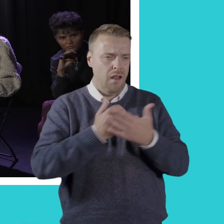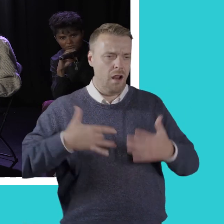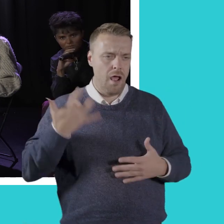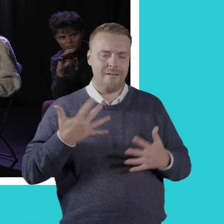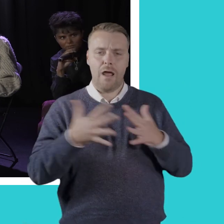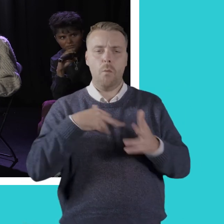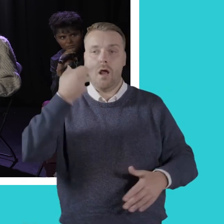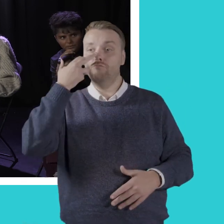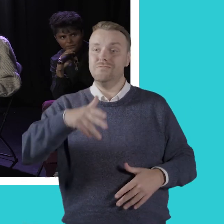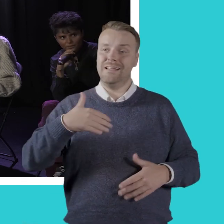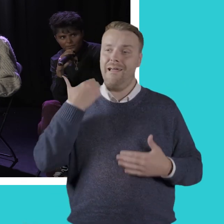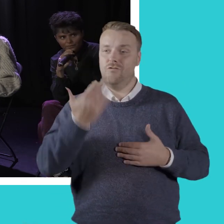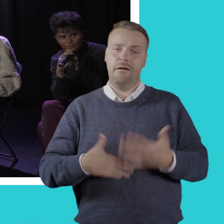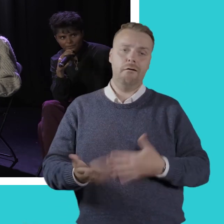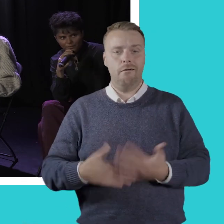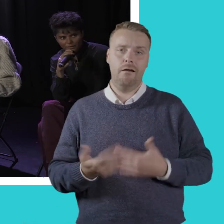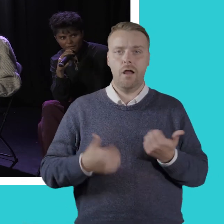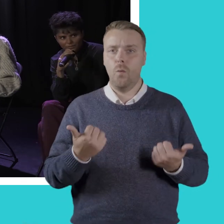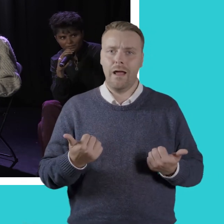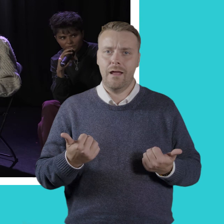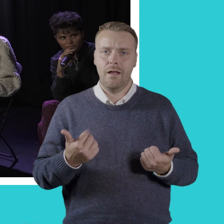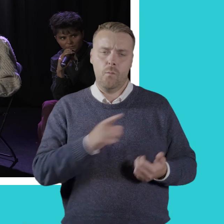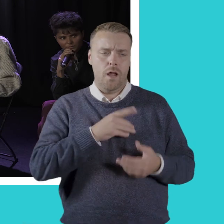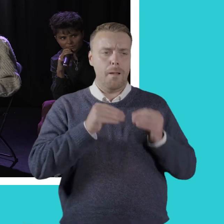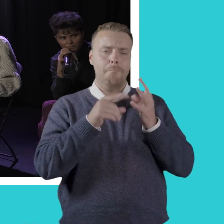be okay in it because I think that a lot of these buzzwords we use and a lot of things that happen